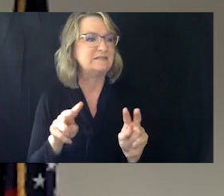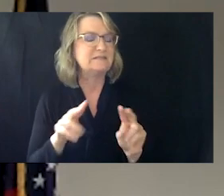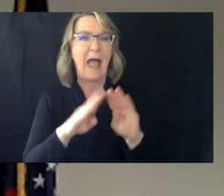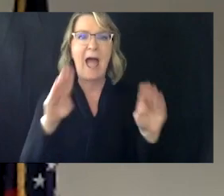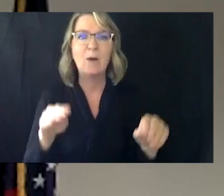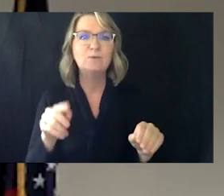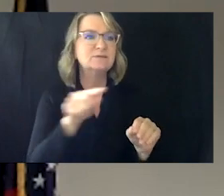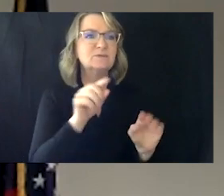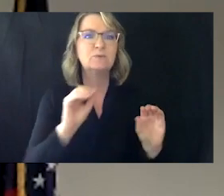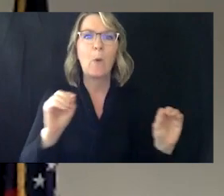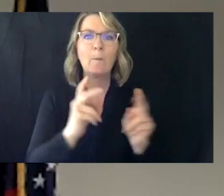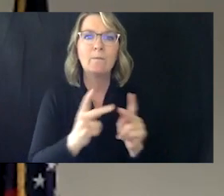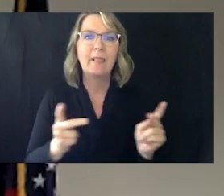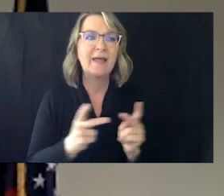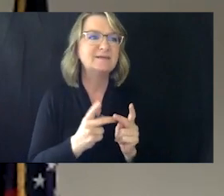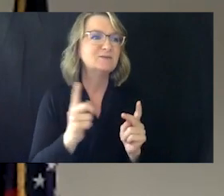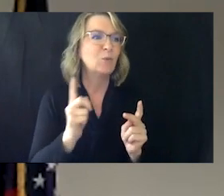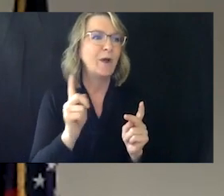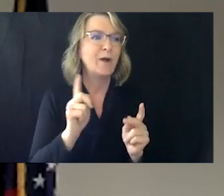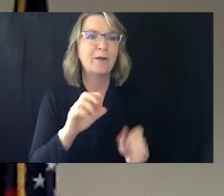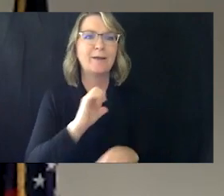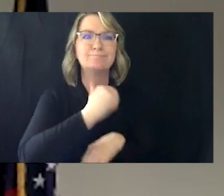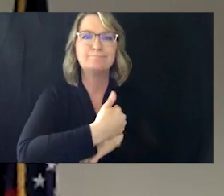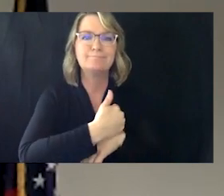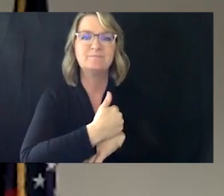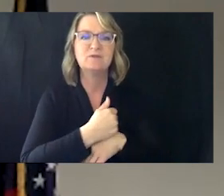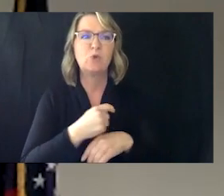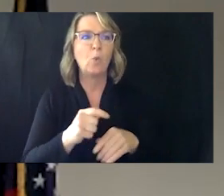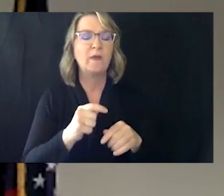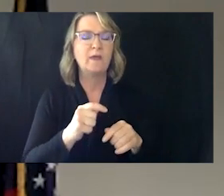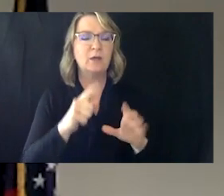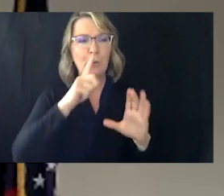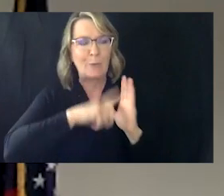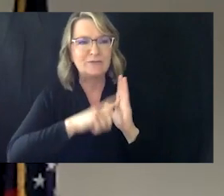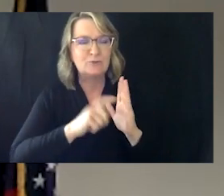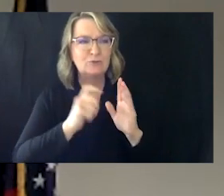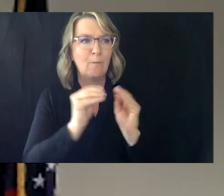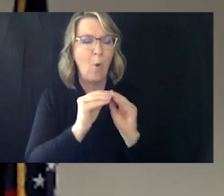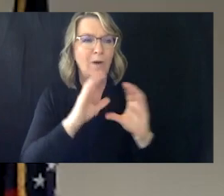so then we're looking we expand that research out a little bit broader and we'll find a church